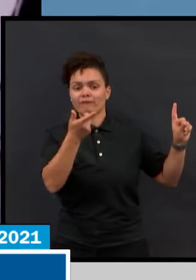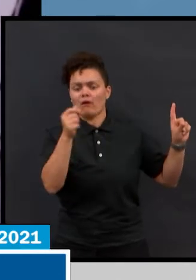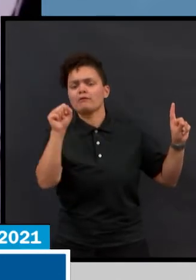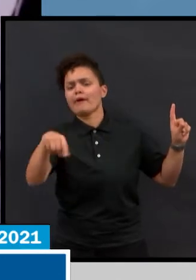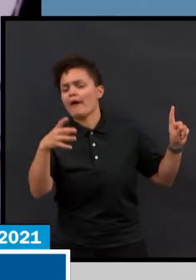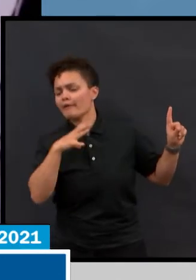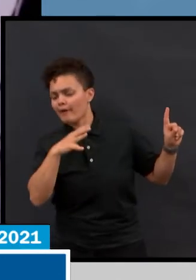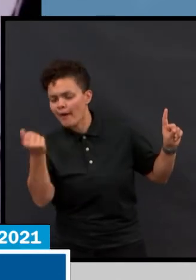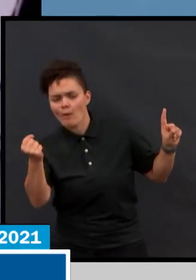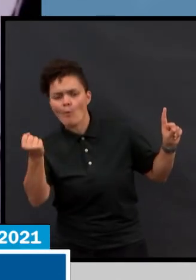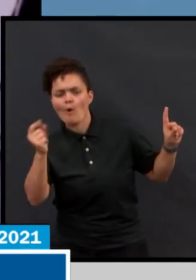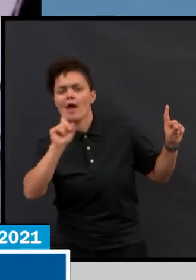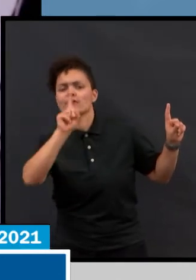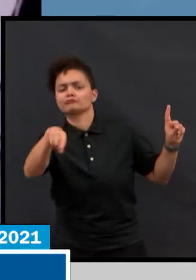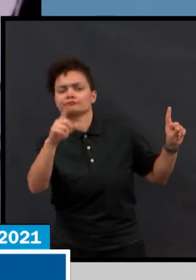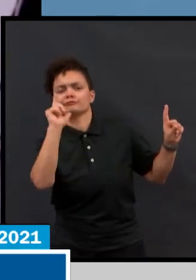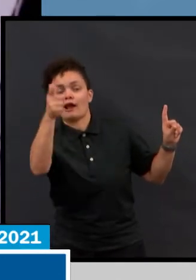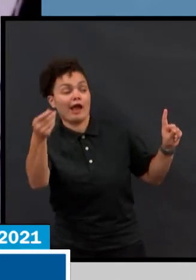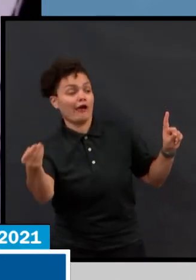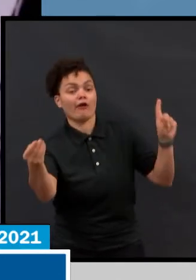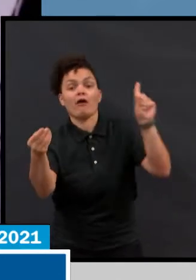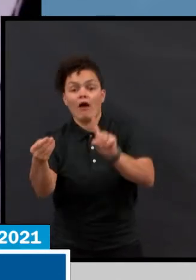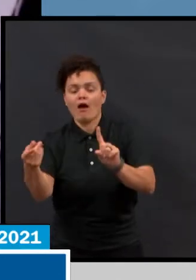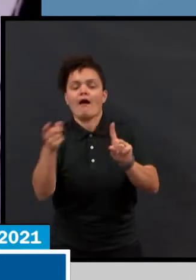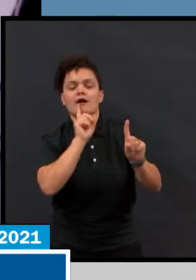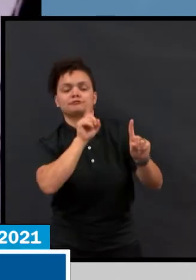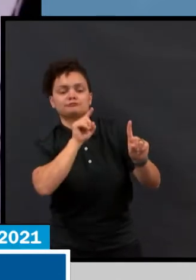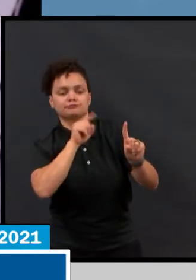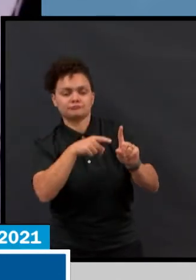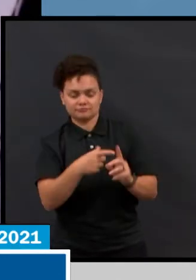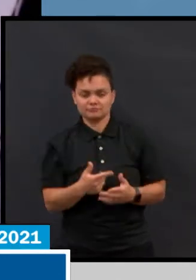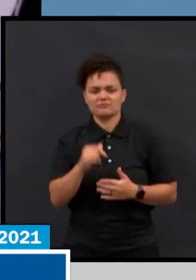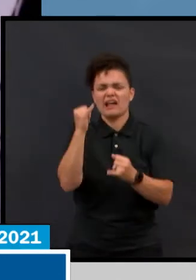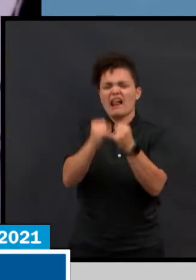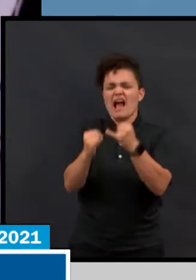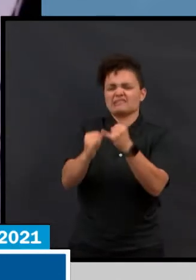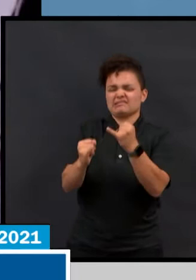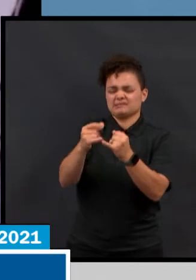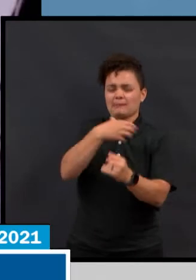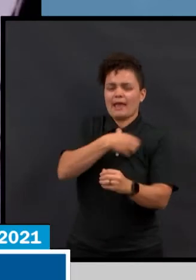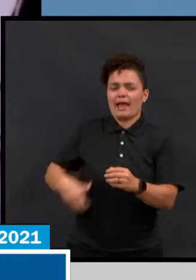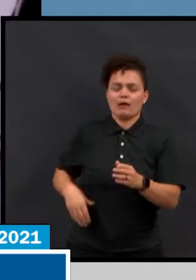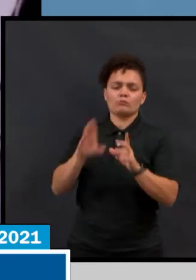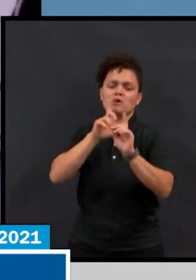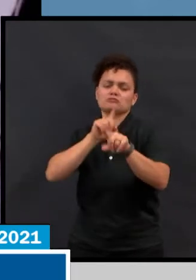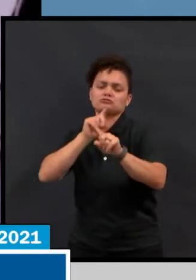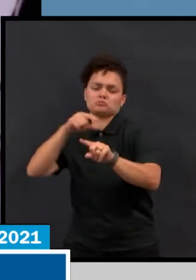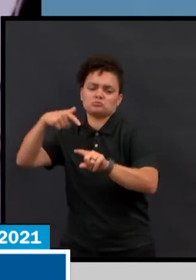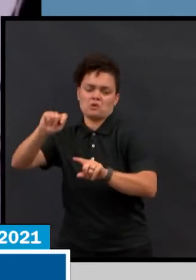well as mayor hancock prior to the mayor taking um the stage and so that comes up at the end of